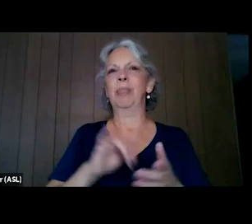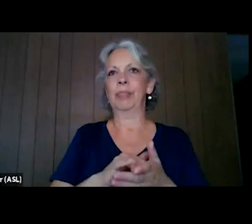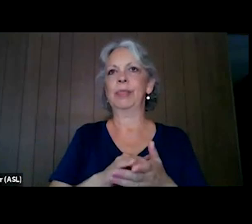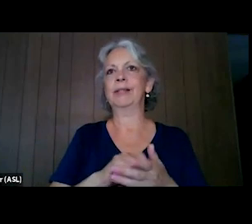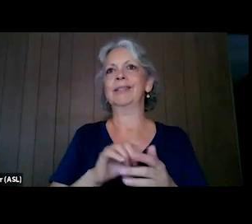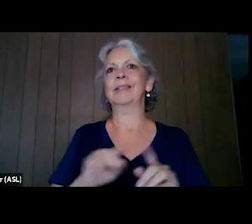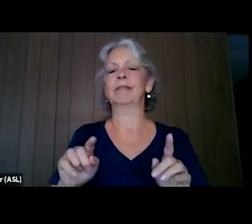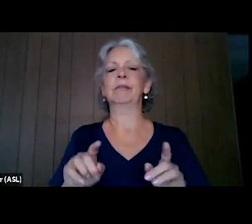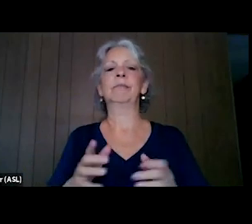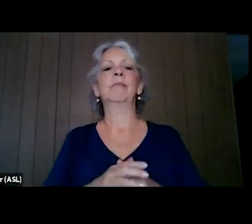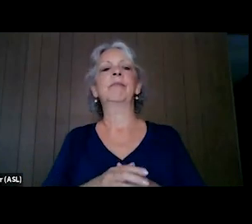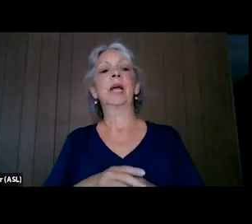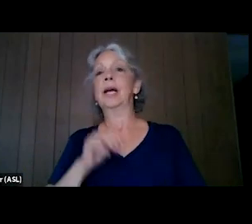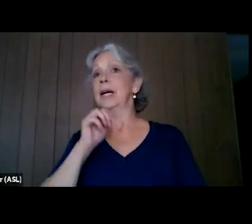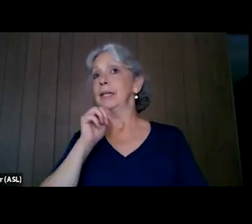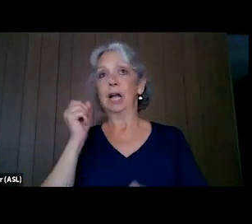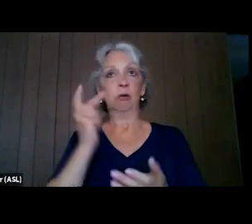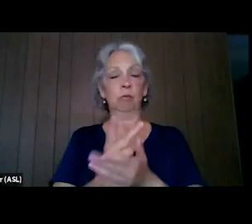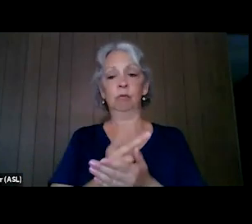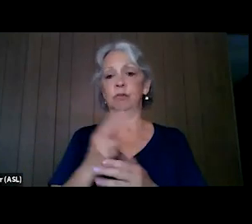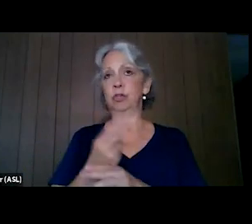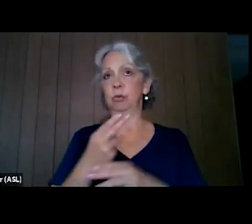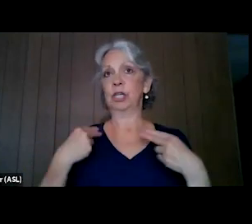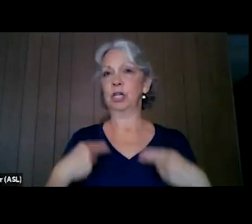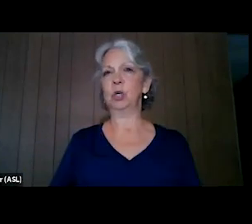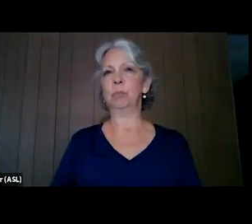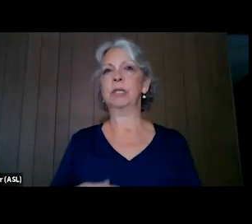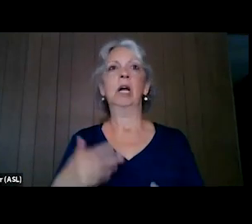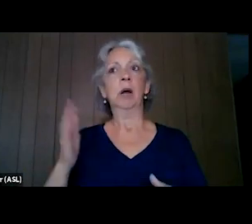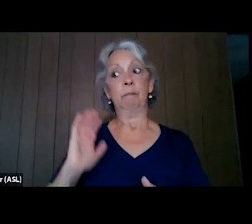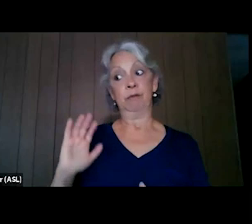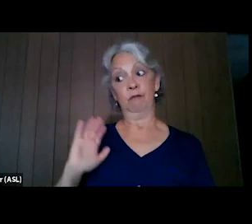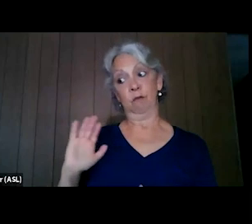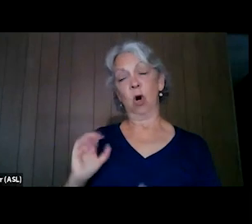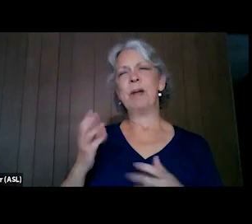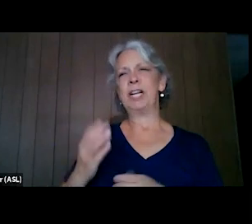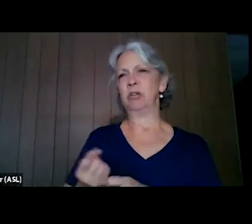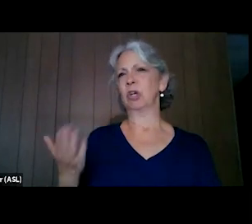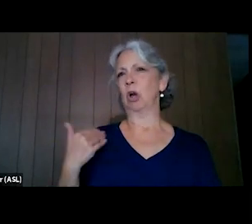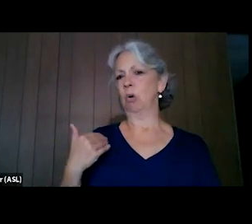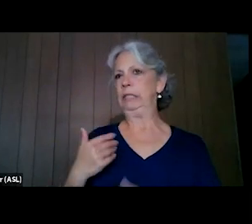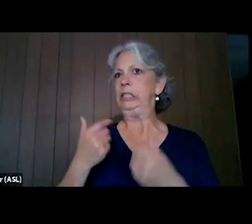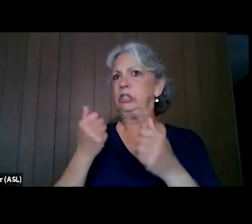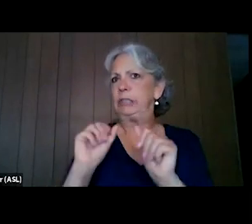Xylazine has not been approved for use in humans. There were some early clinical trials many years ago and it was found to be unsafe in humans